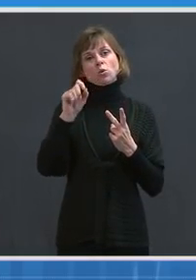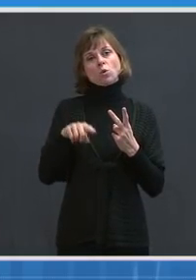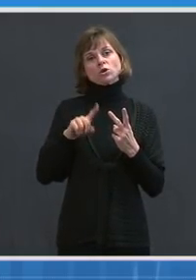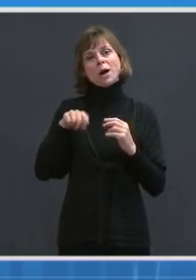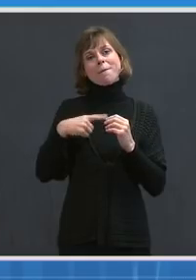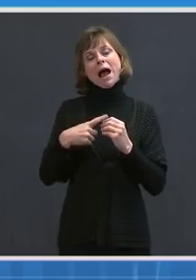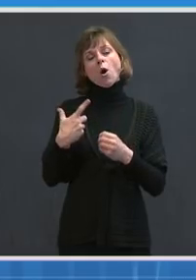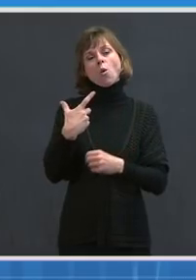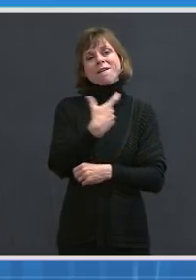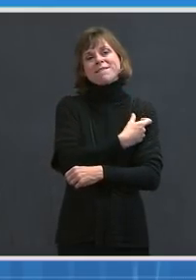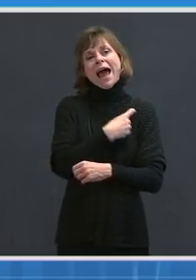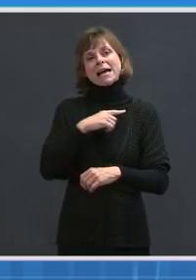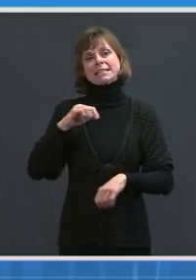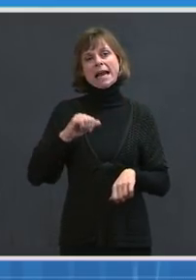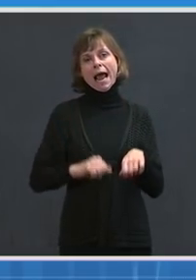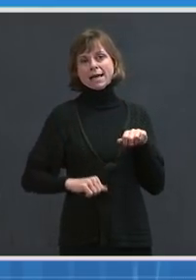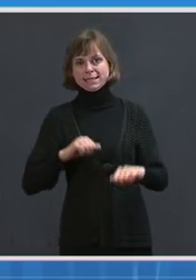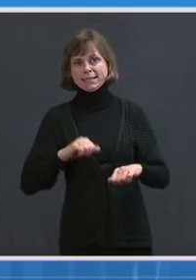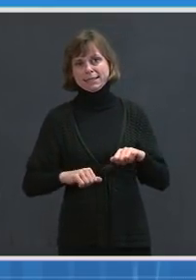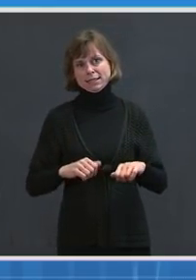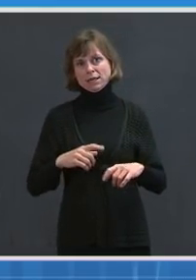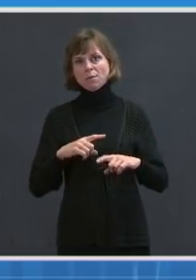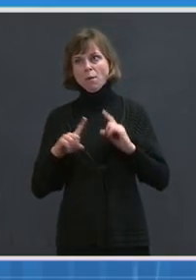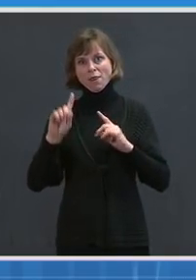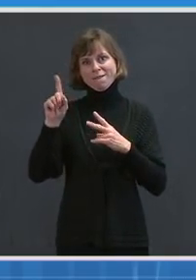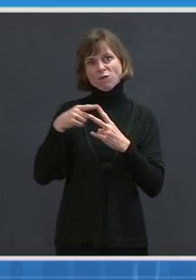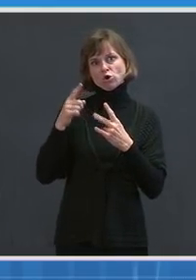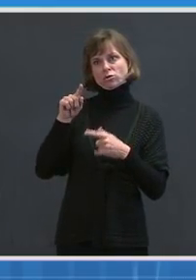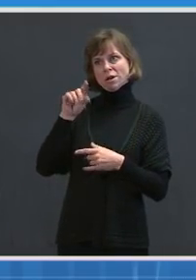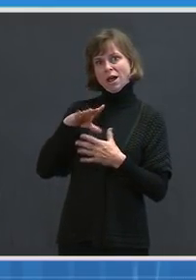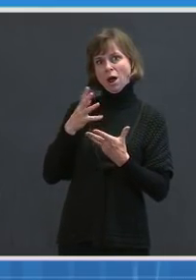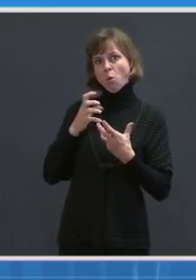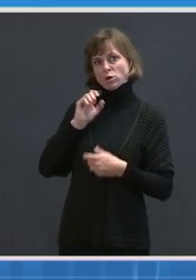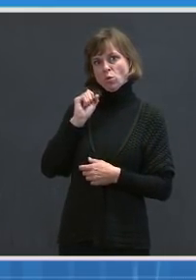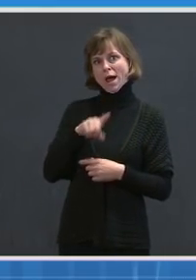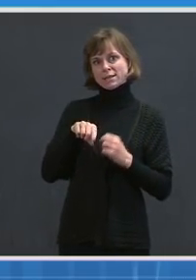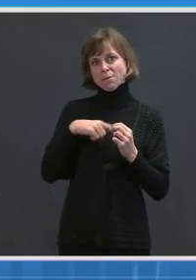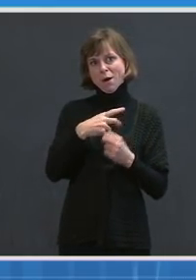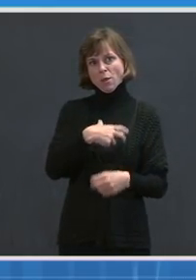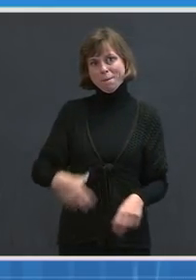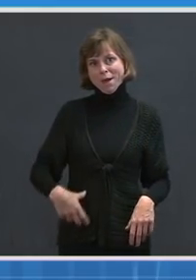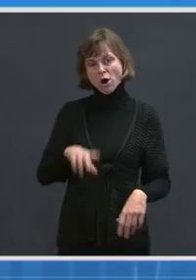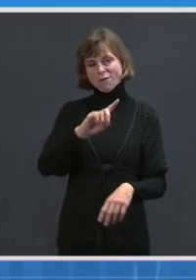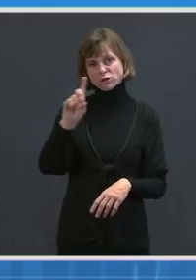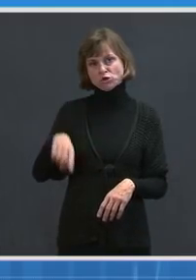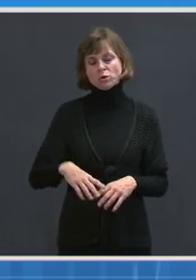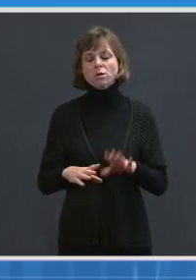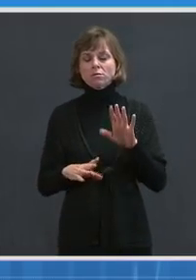but I want the first -- that -- the first one about the Mayor of Detroit. Mr. Slavitt: Yeah, let me reiterate the mayor's office